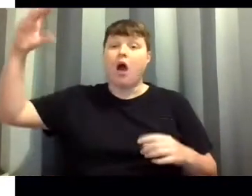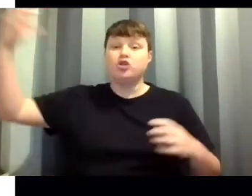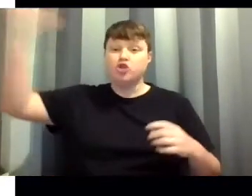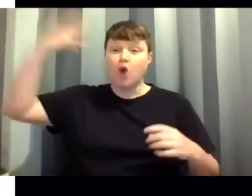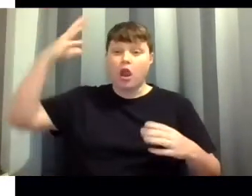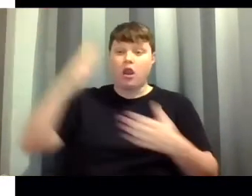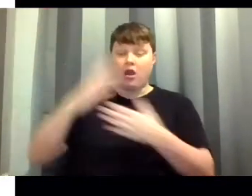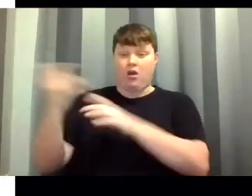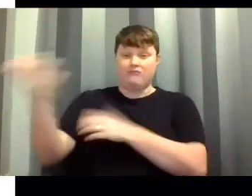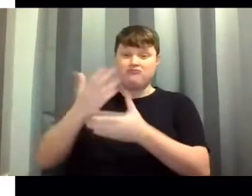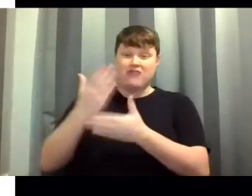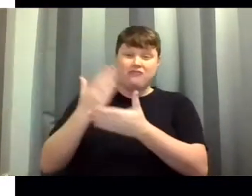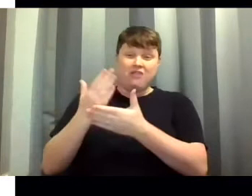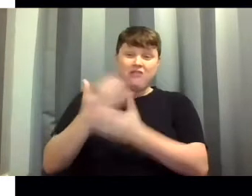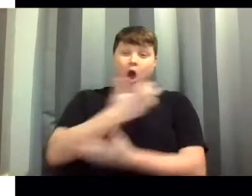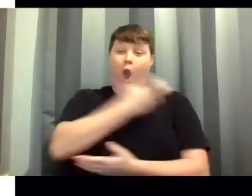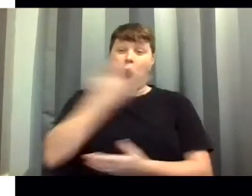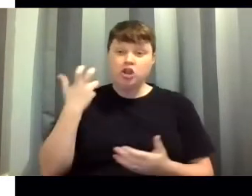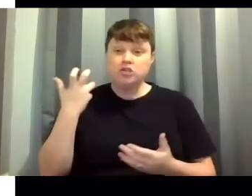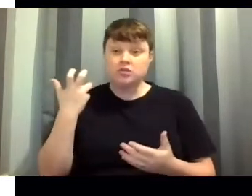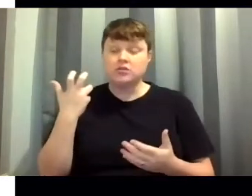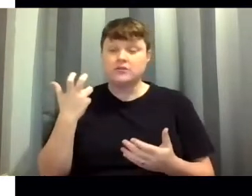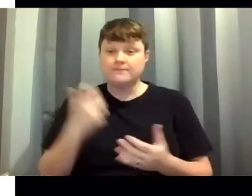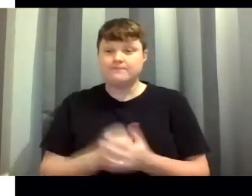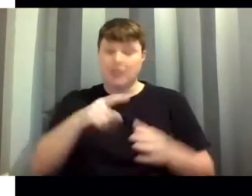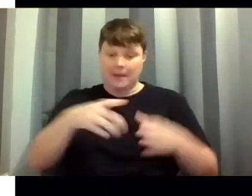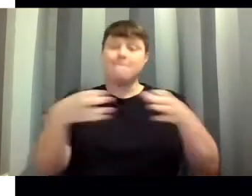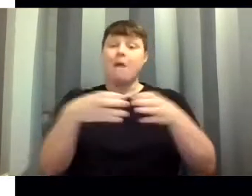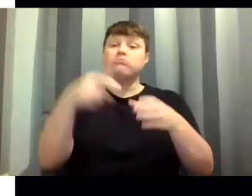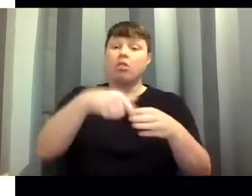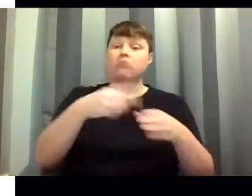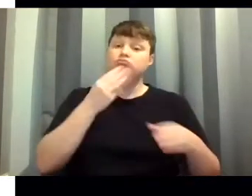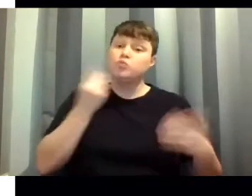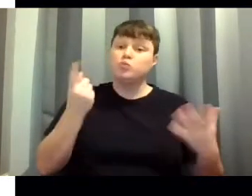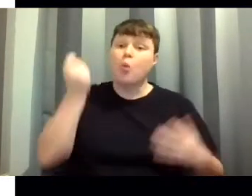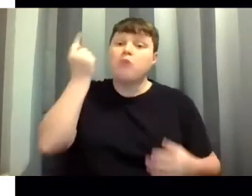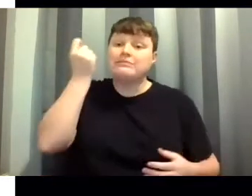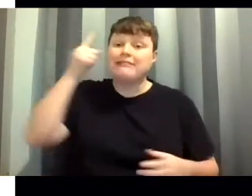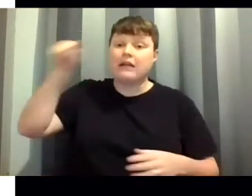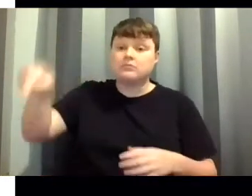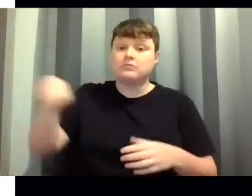atmosphere but the model was used to understand it just... because that's a research thing.